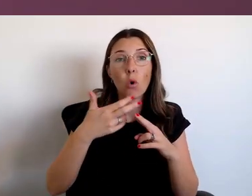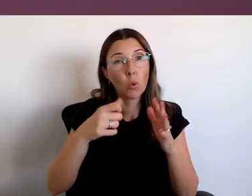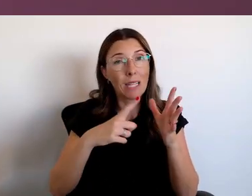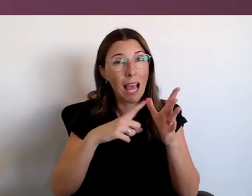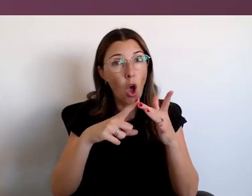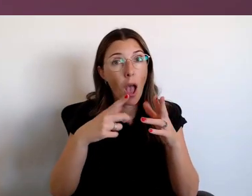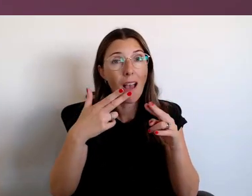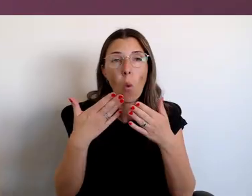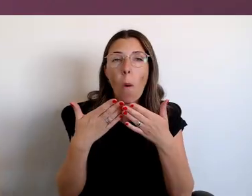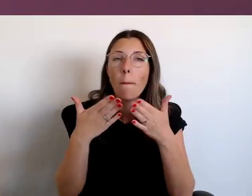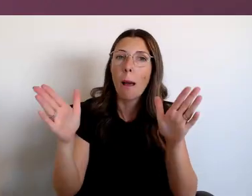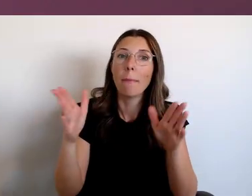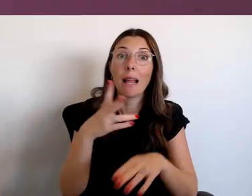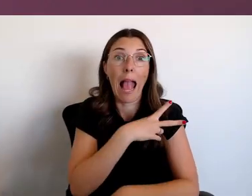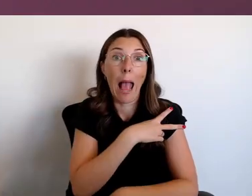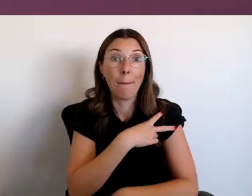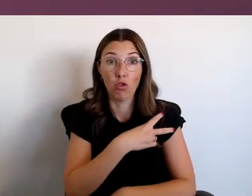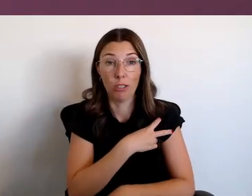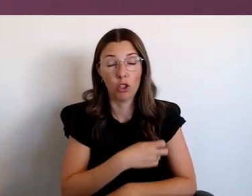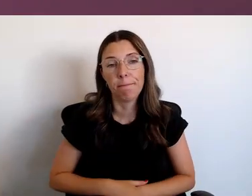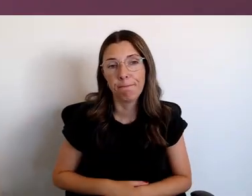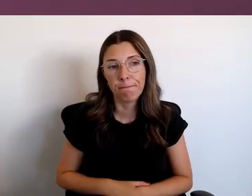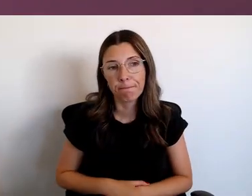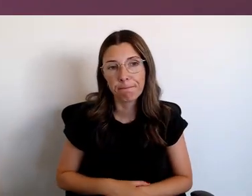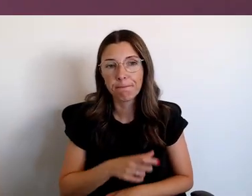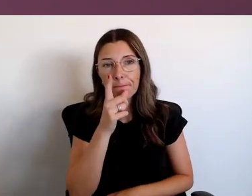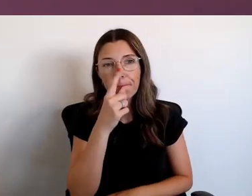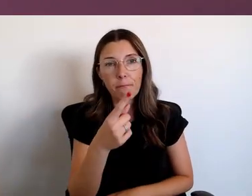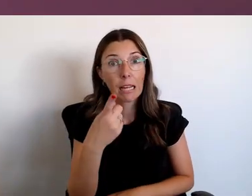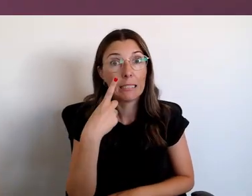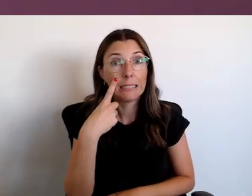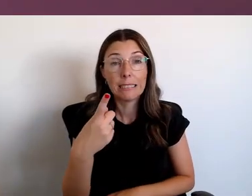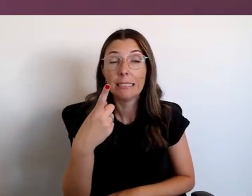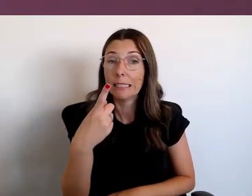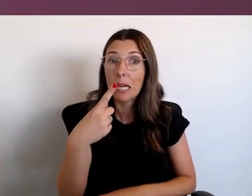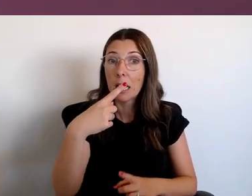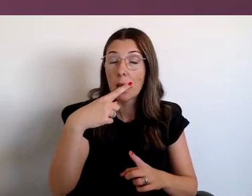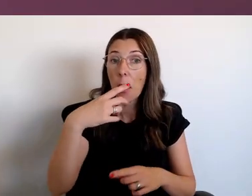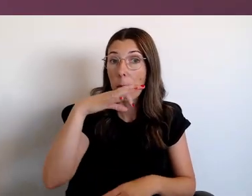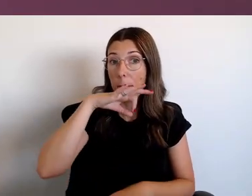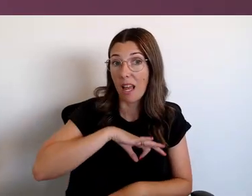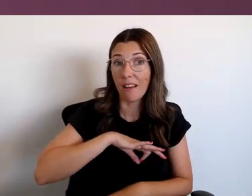public administration. We can all see the advantages of doing more with less,